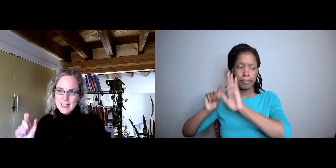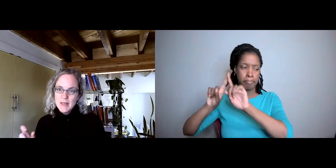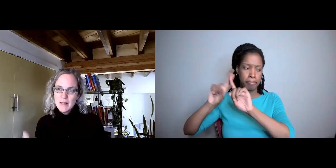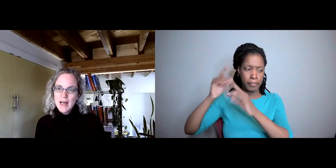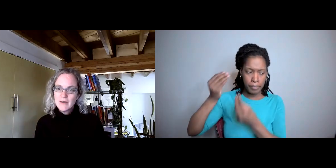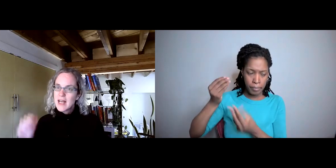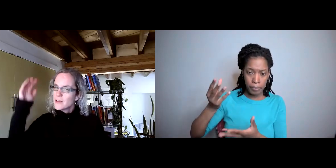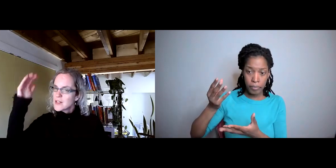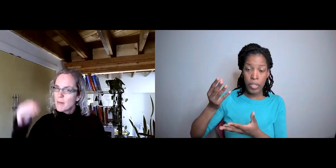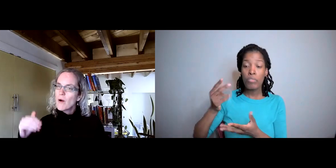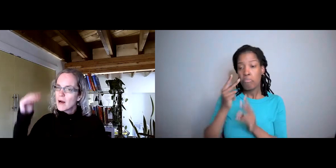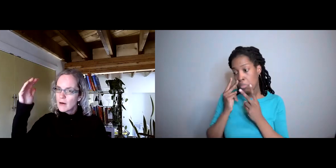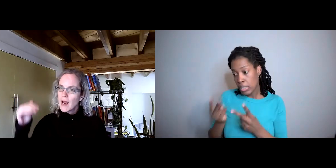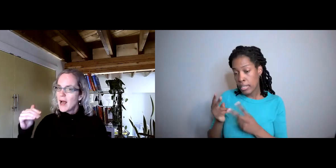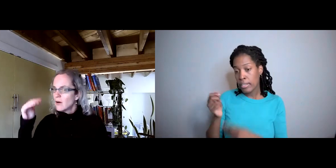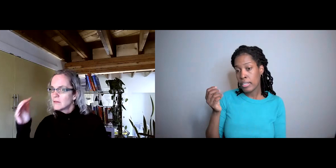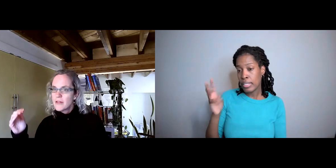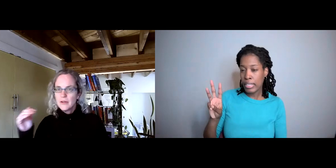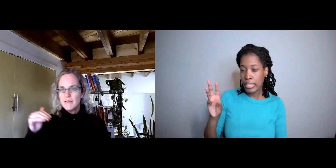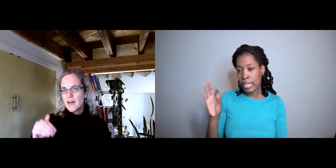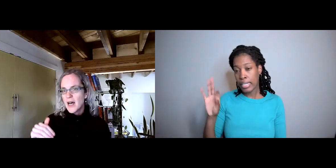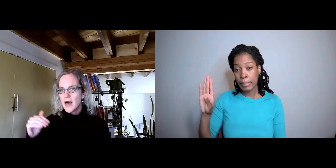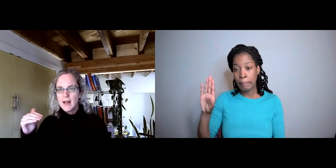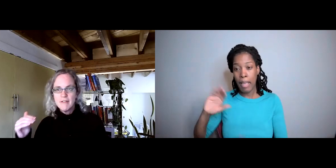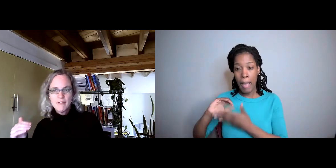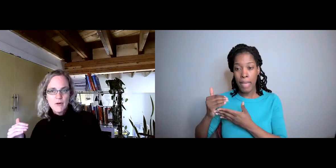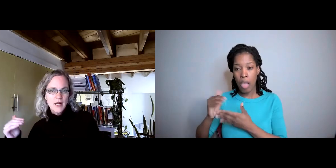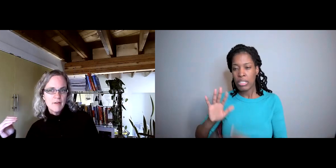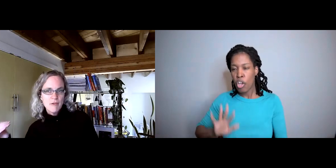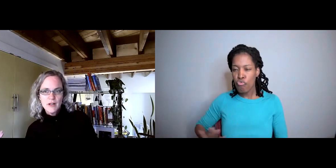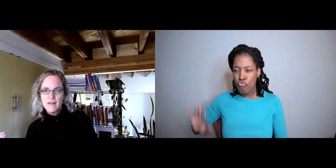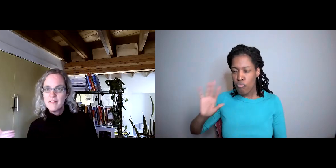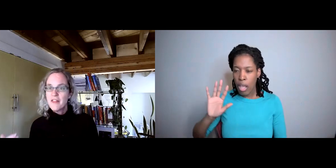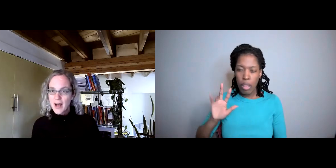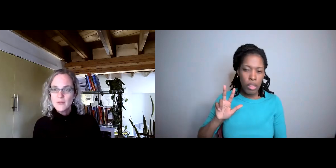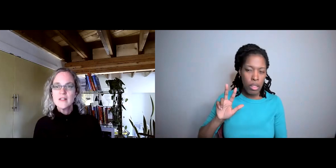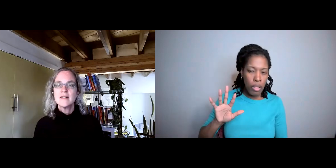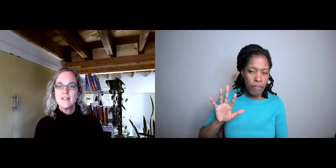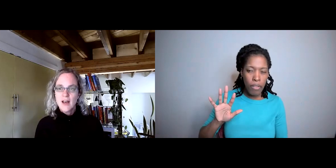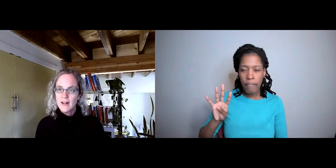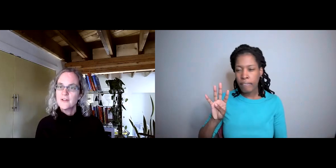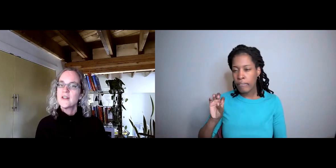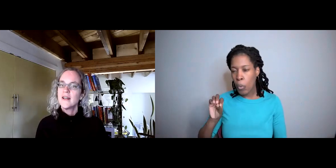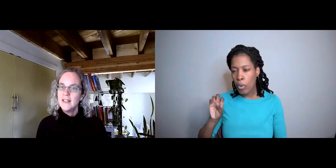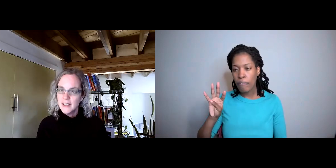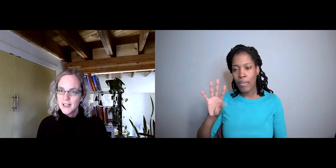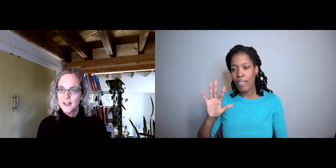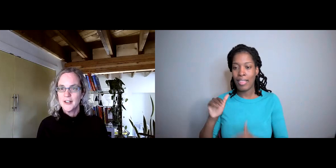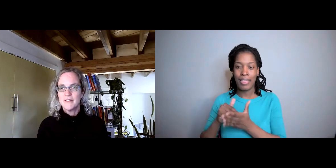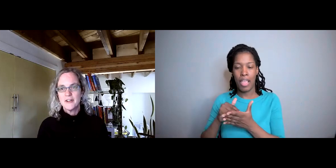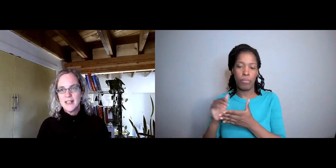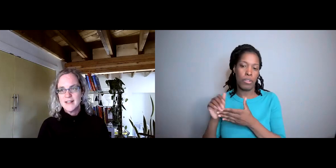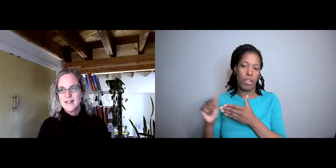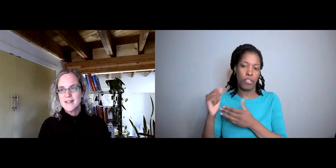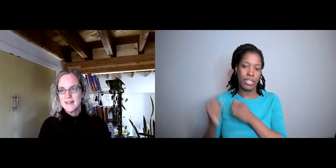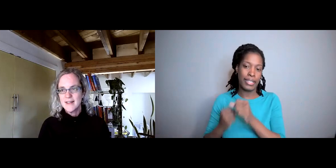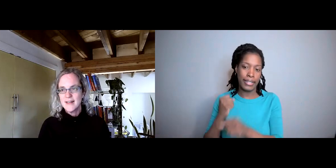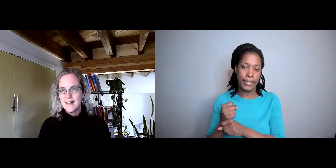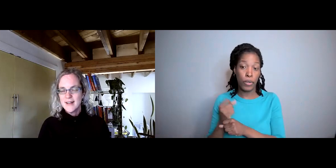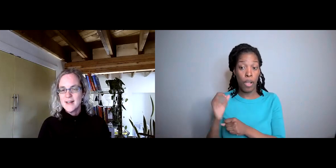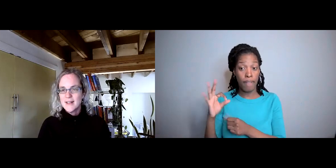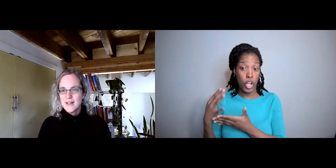And there's somewhere around 35 to 40, $45,000 a year of earnings.